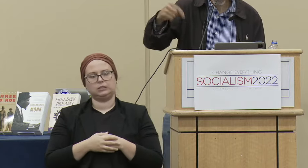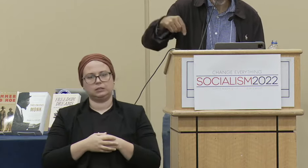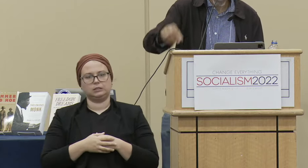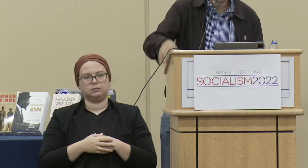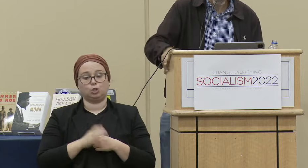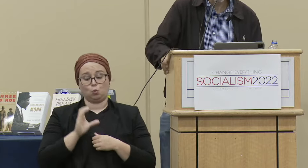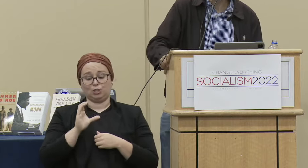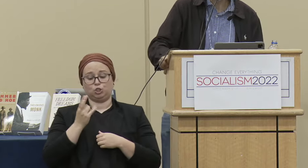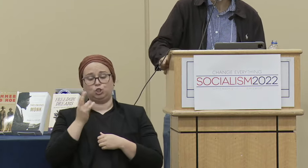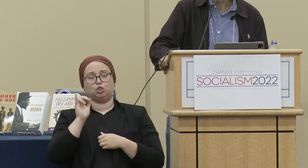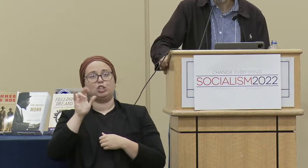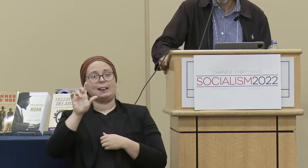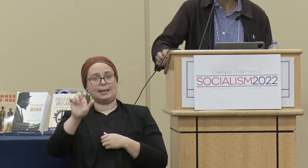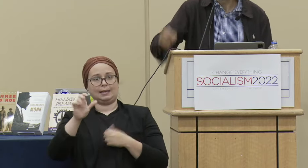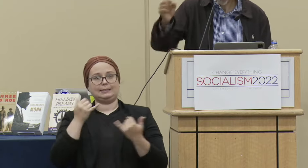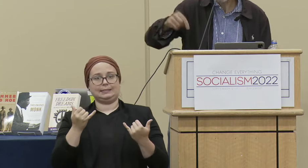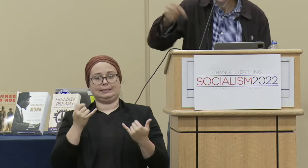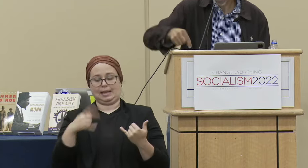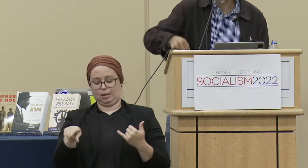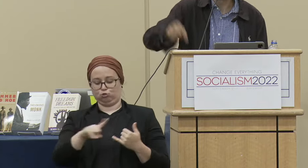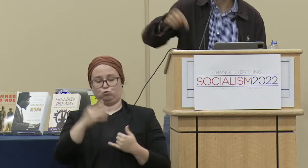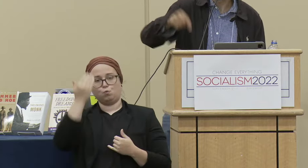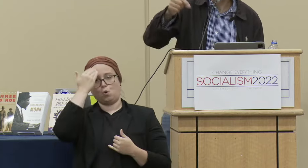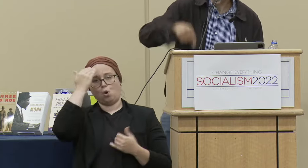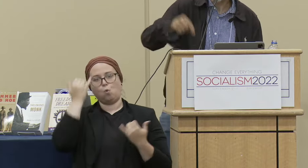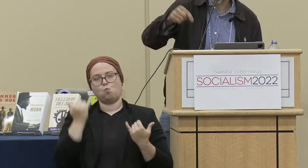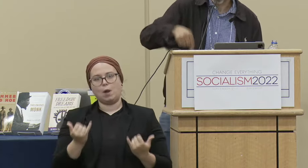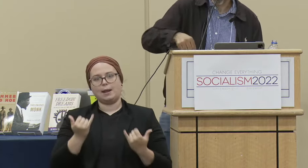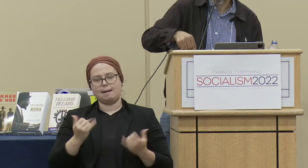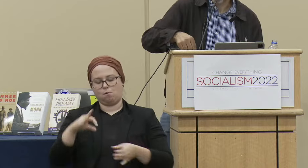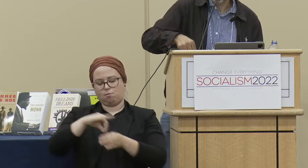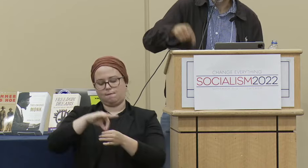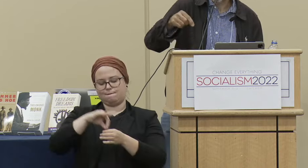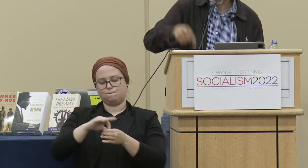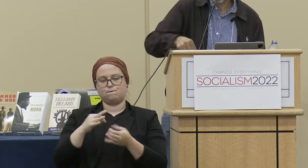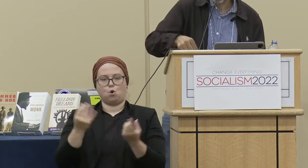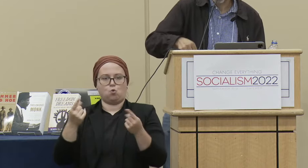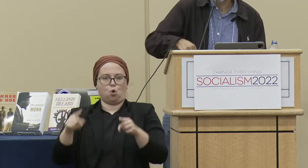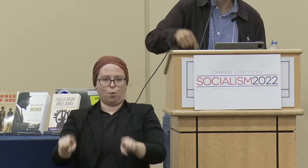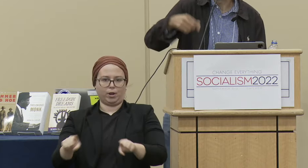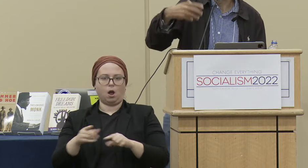positions . She was opposed to compromises made. In Chile